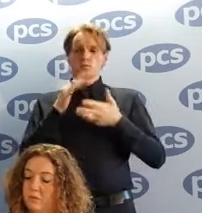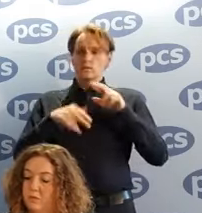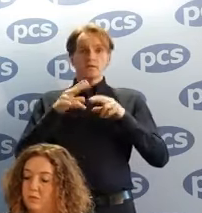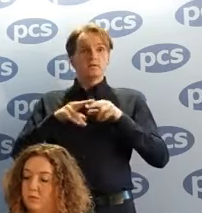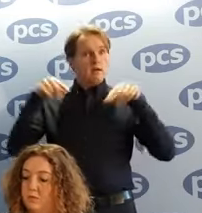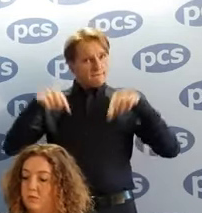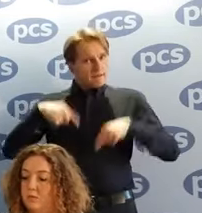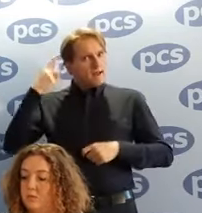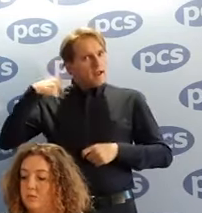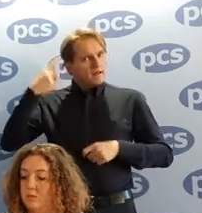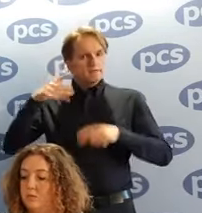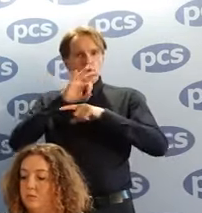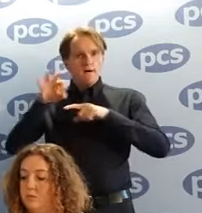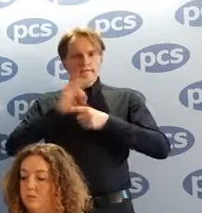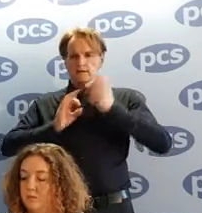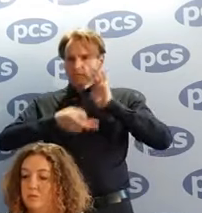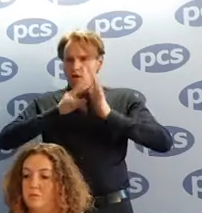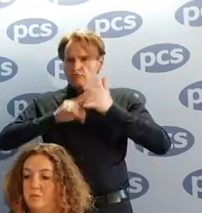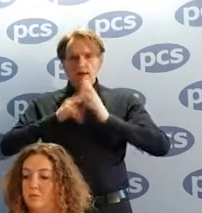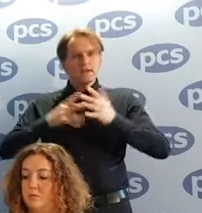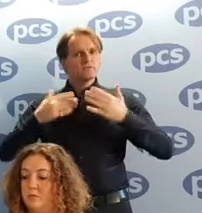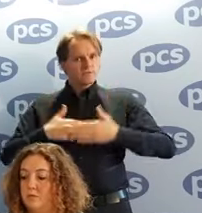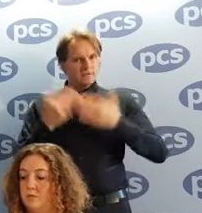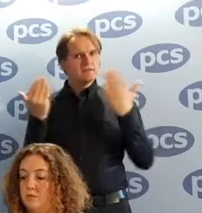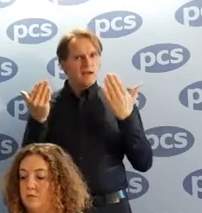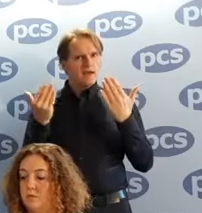organised and have been working throughout the event to make sure that